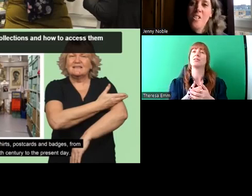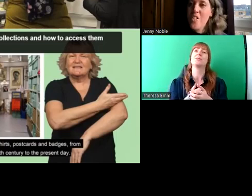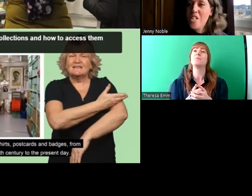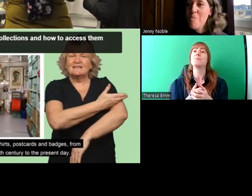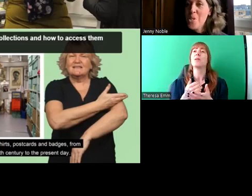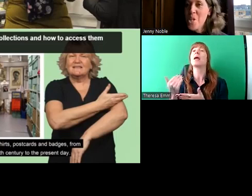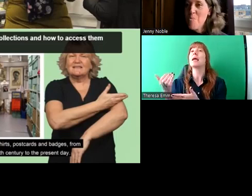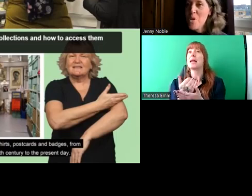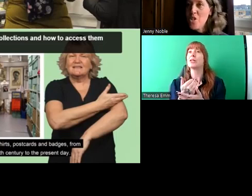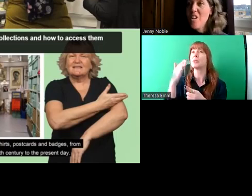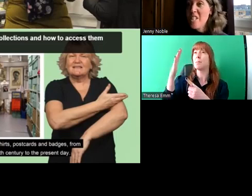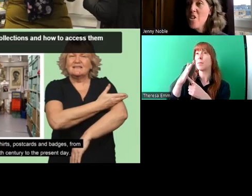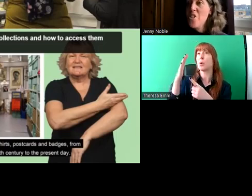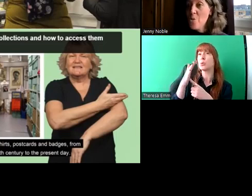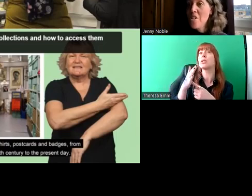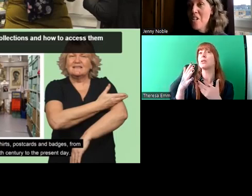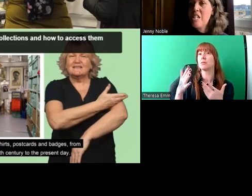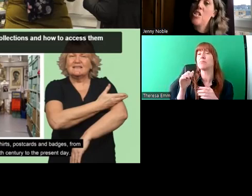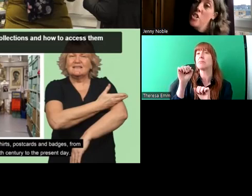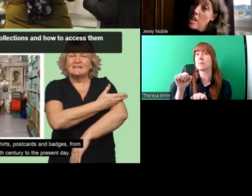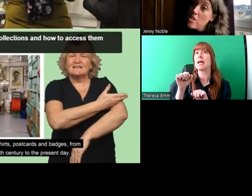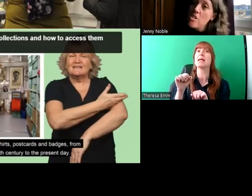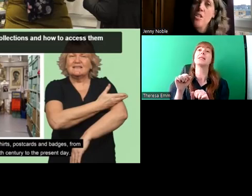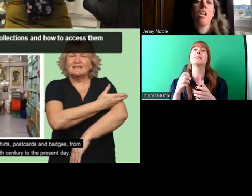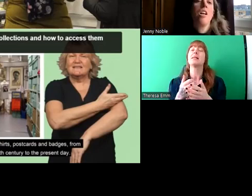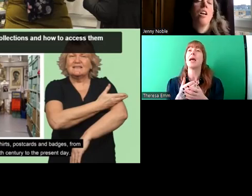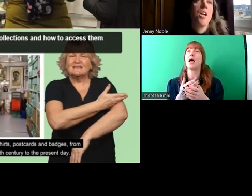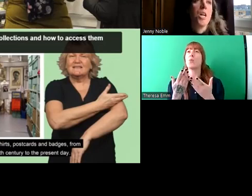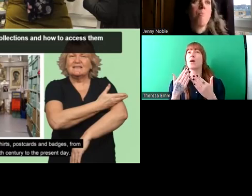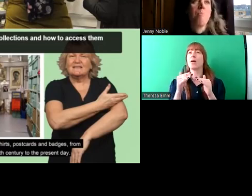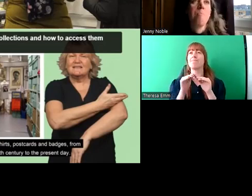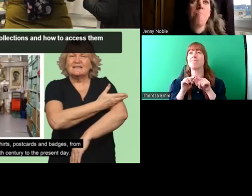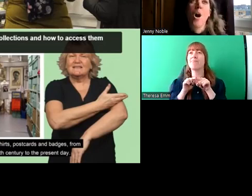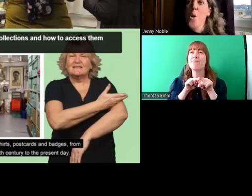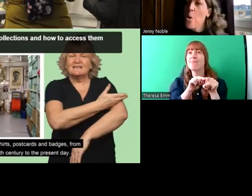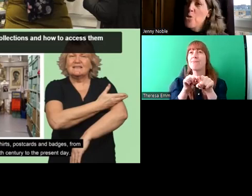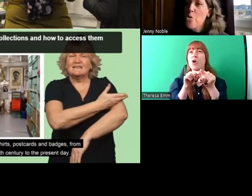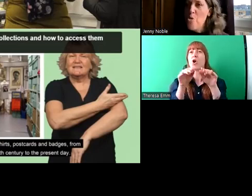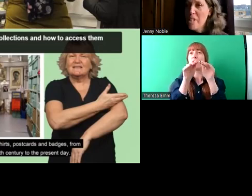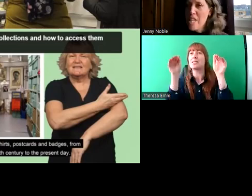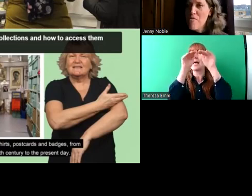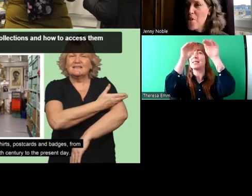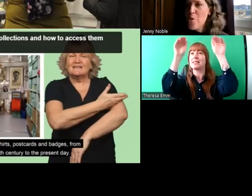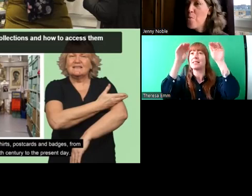as an accredited museum, we do adhere to those accreditation standards, but we also believe that